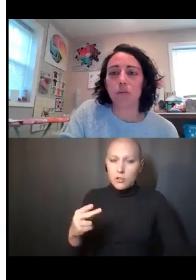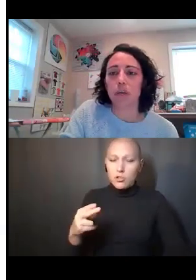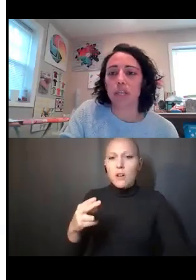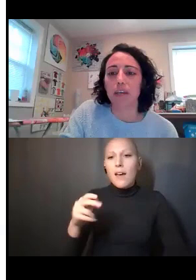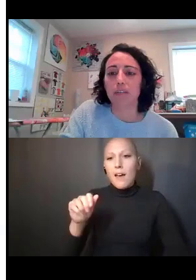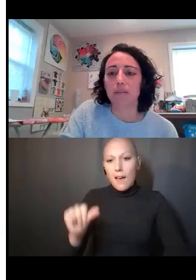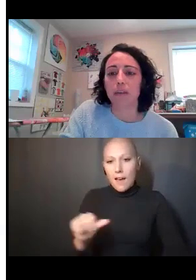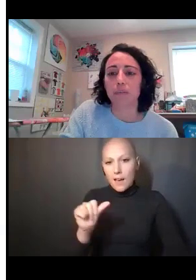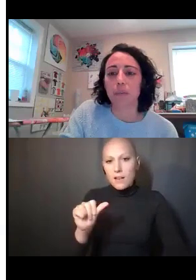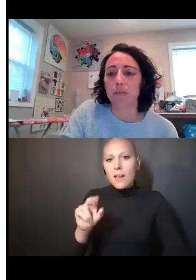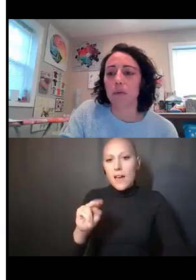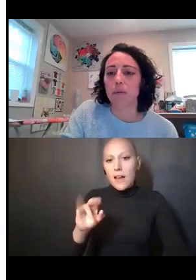as quickly as possible.